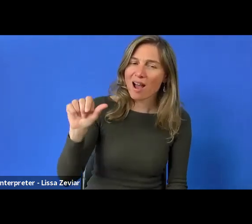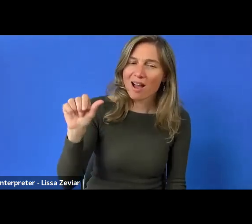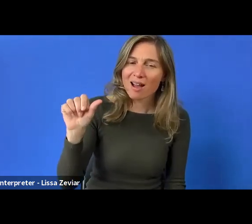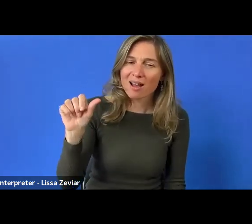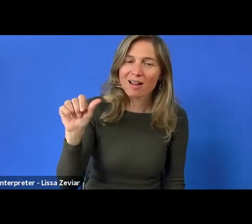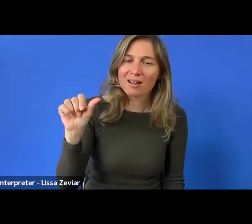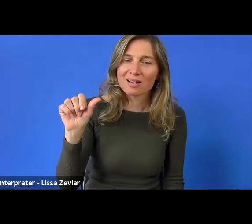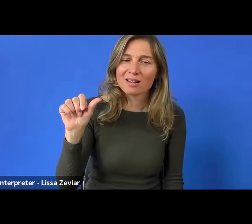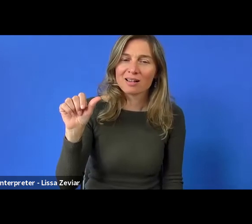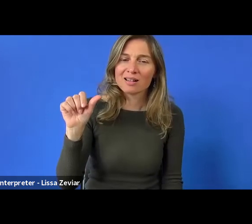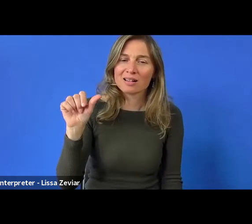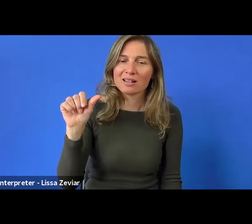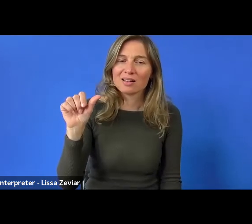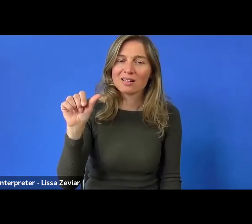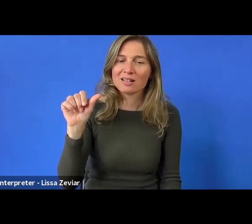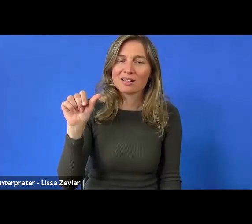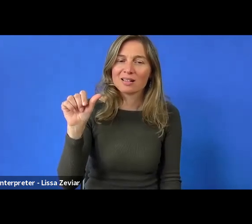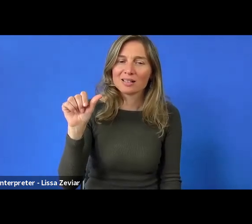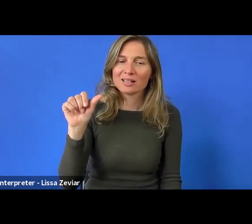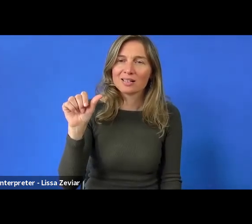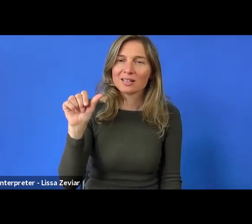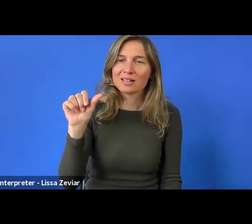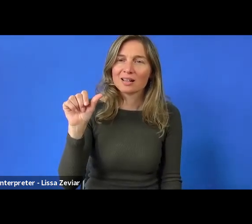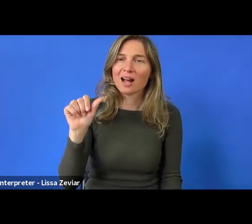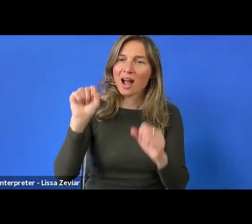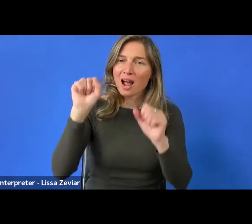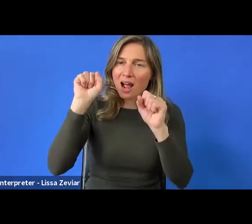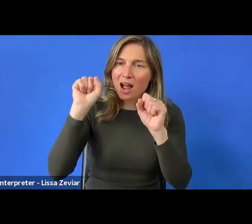the reality of mothers and caregivers of persons with disabilities